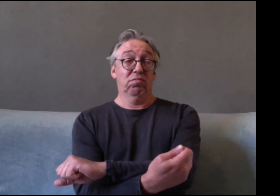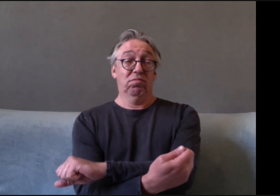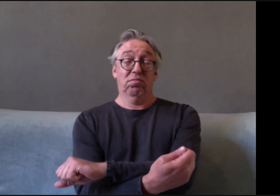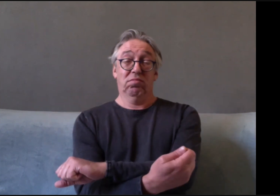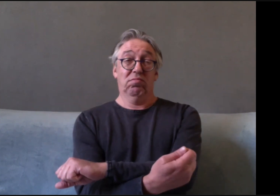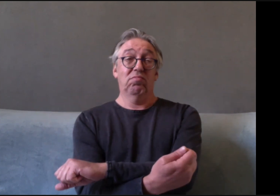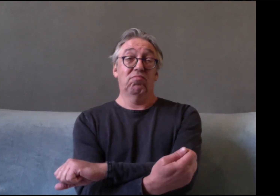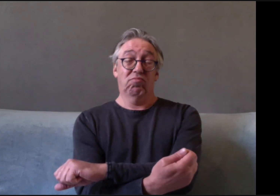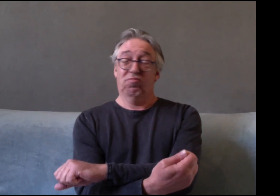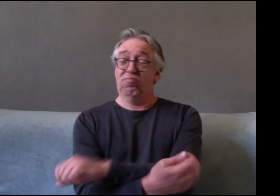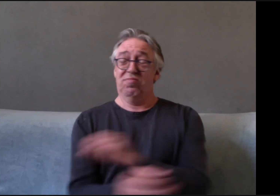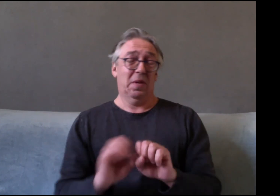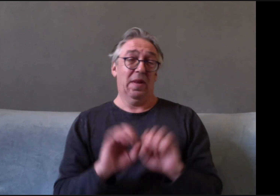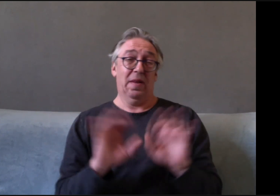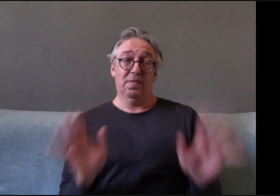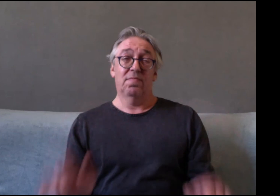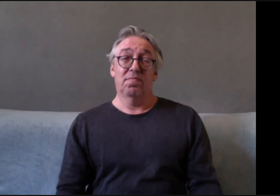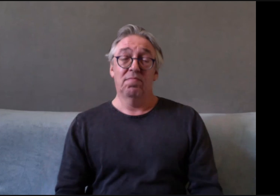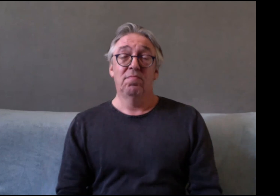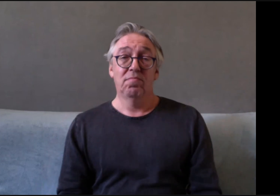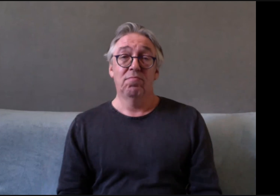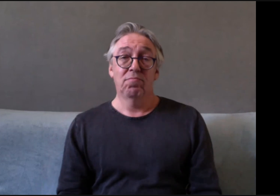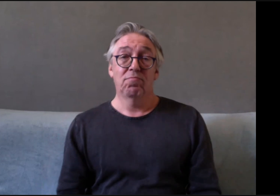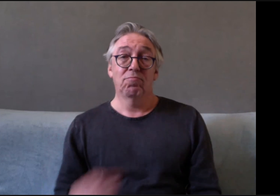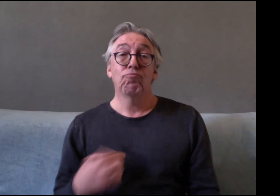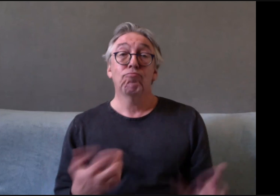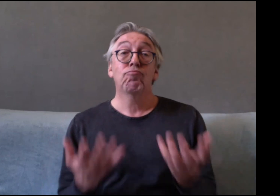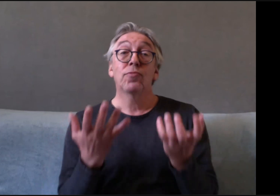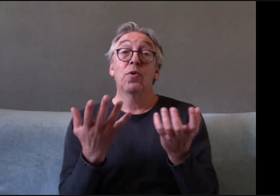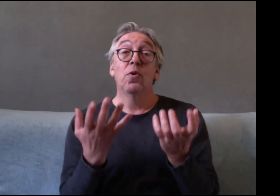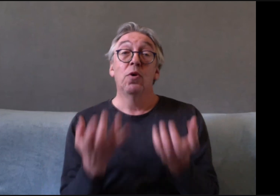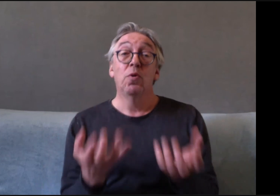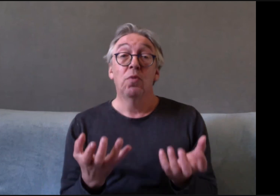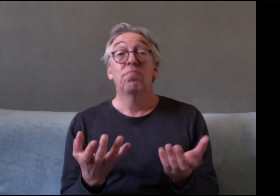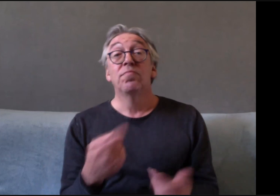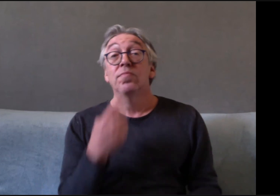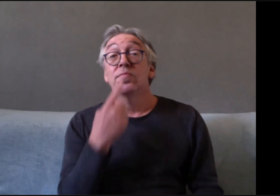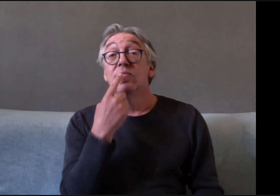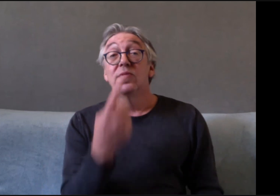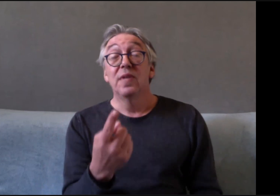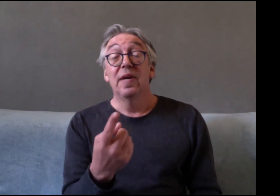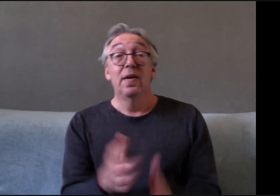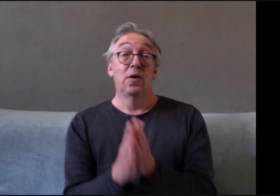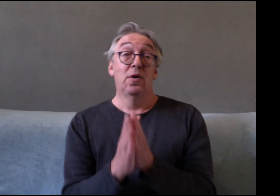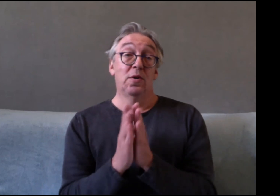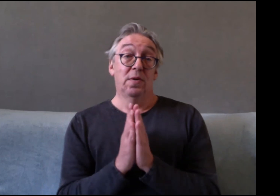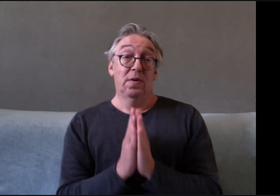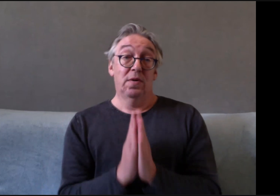And what I'd like to say is keep trying, keep fighting,